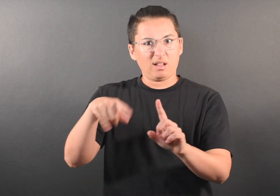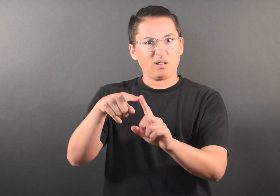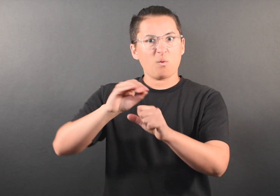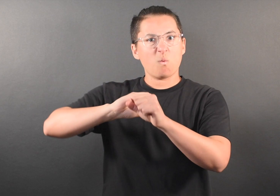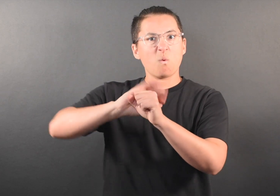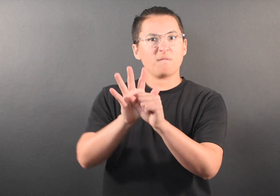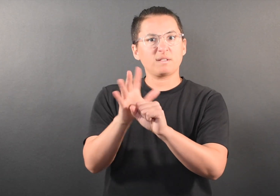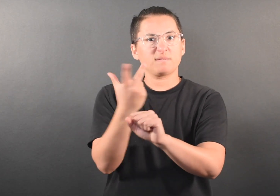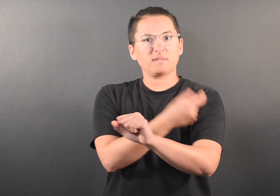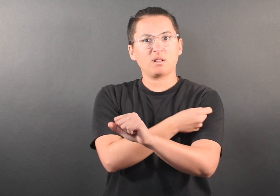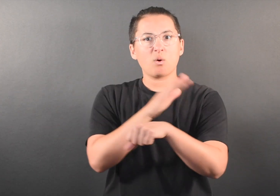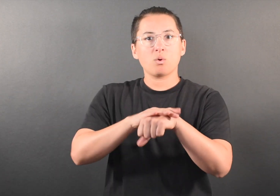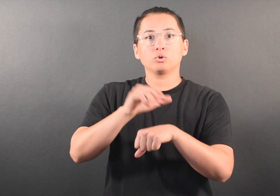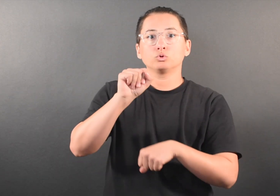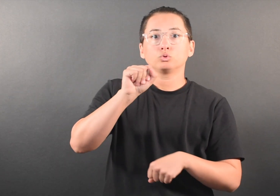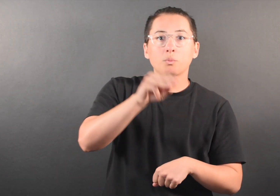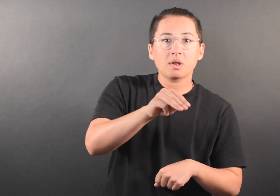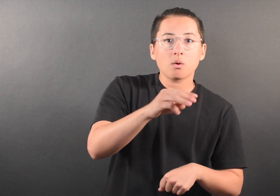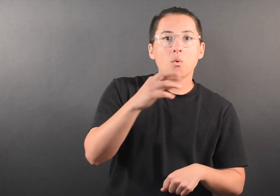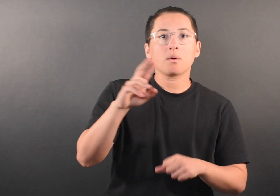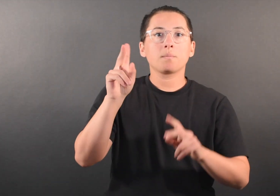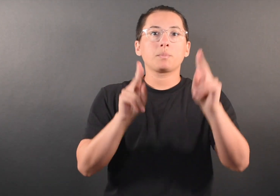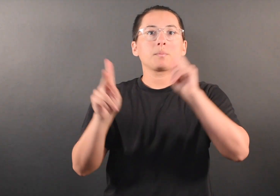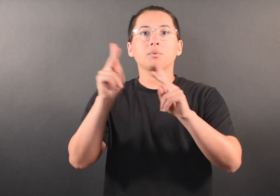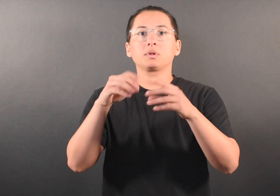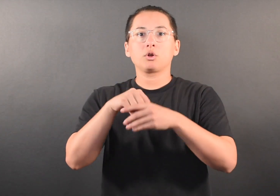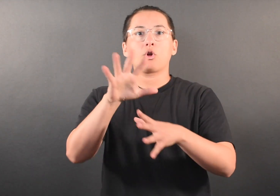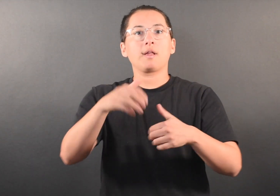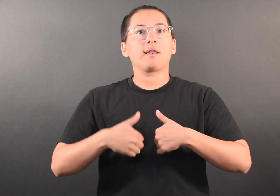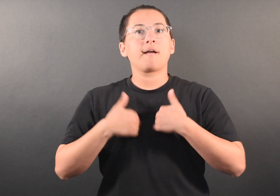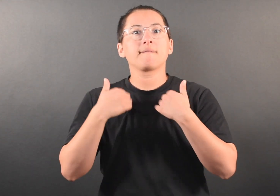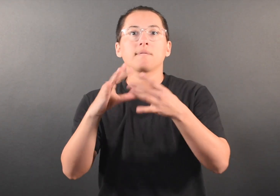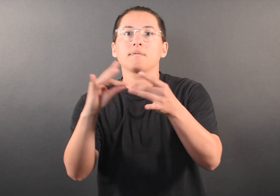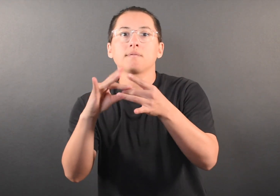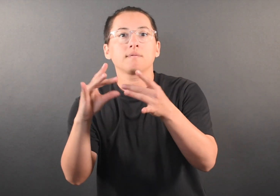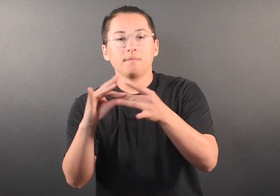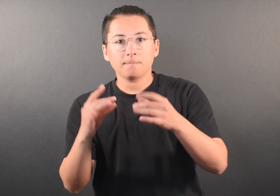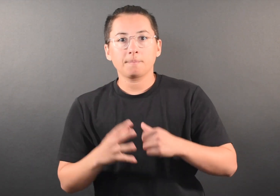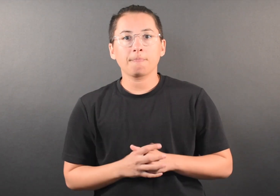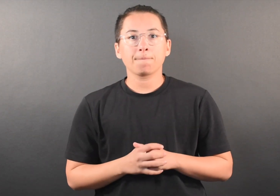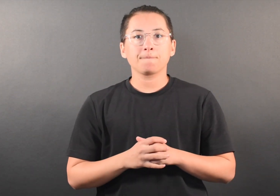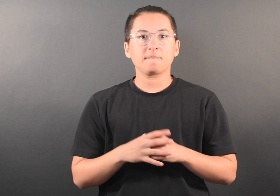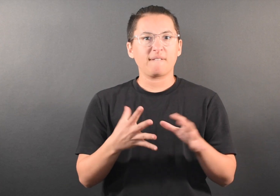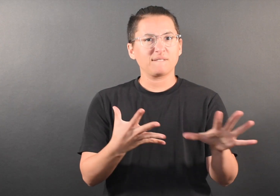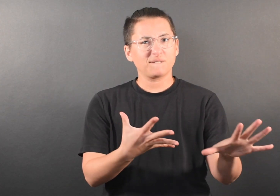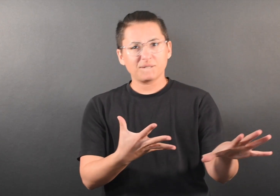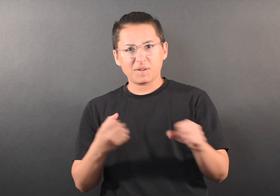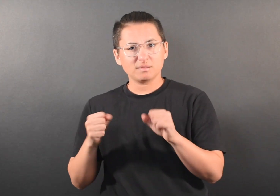the COVID-19 vaccine on social media or from people in your life. The quick development